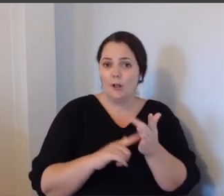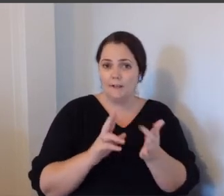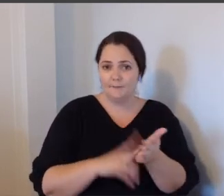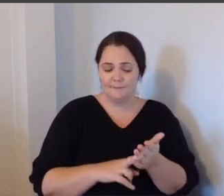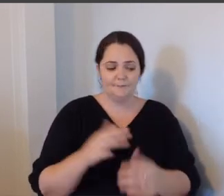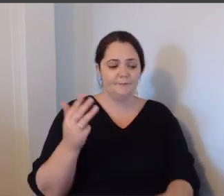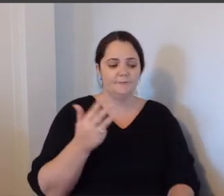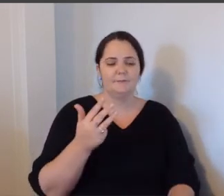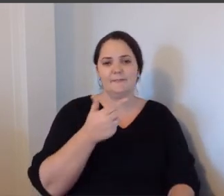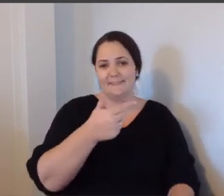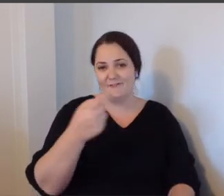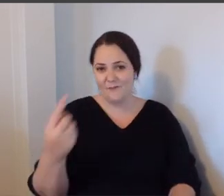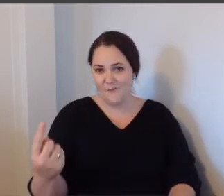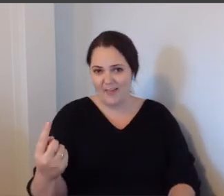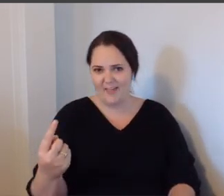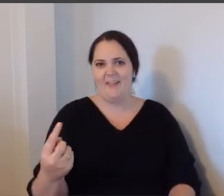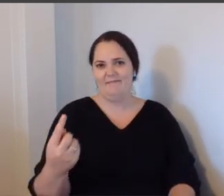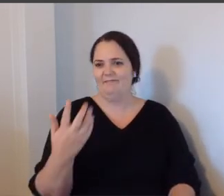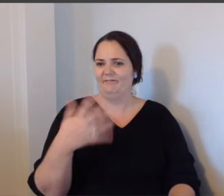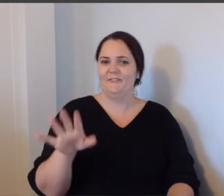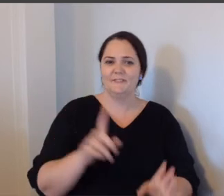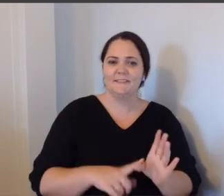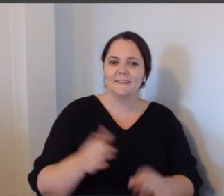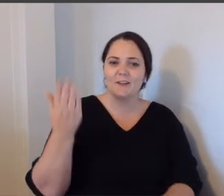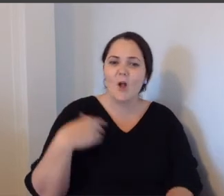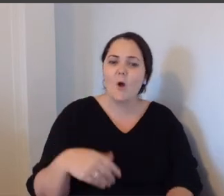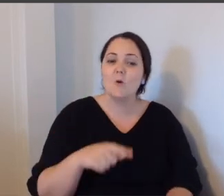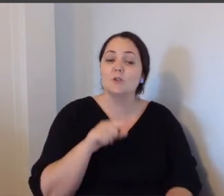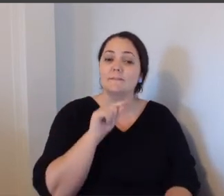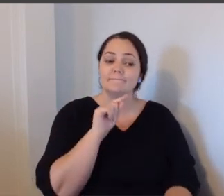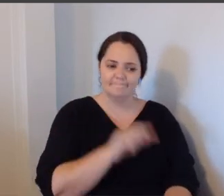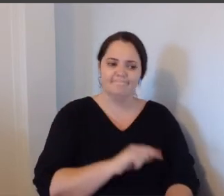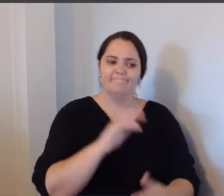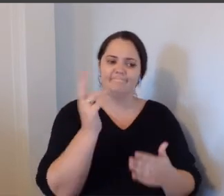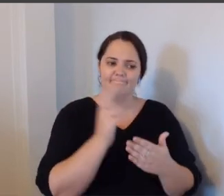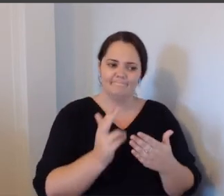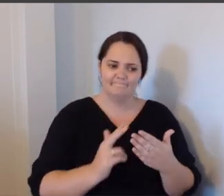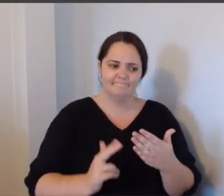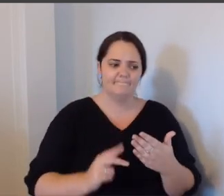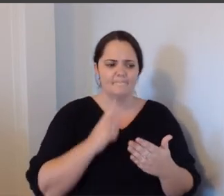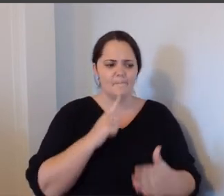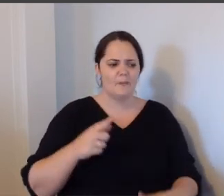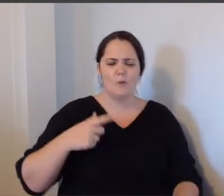years ago wrote a very famous landscape landmark essay, 'Why have there been no great women artists?'